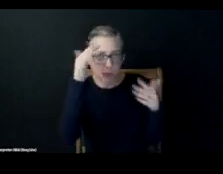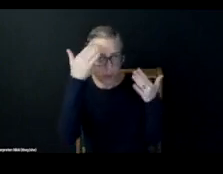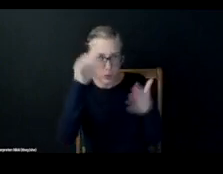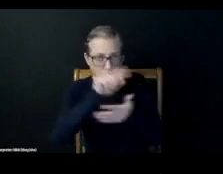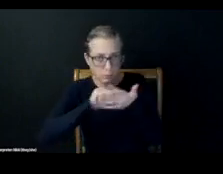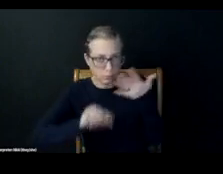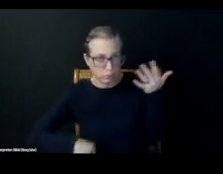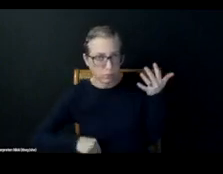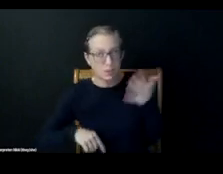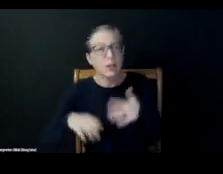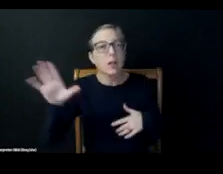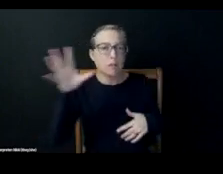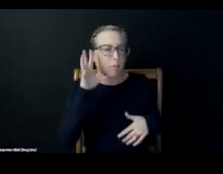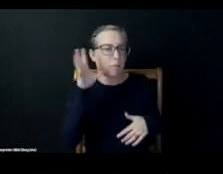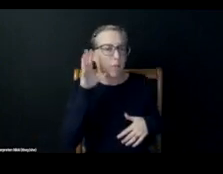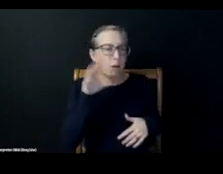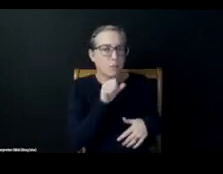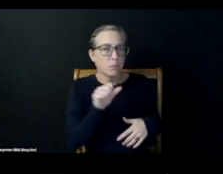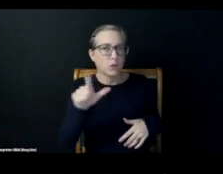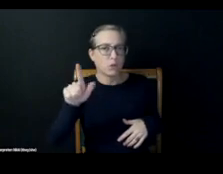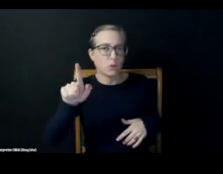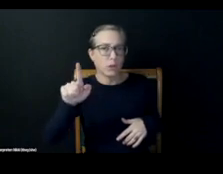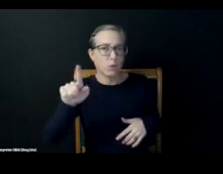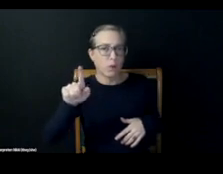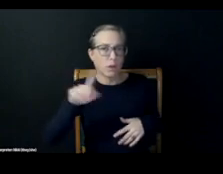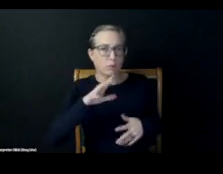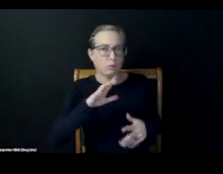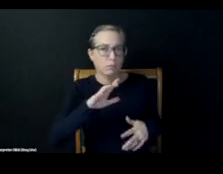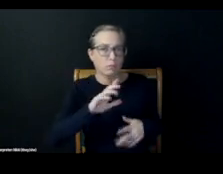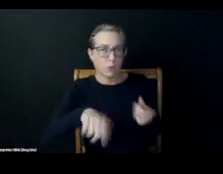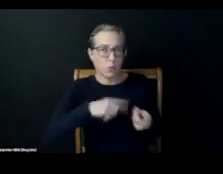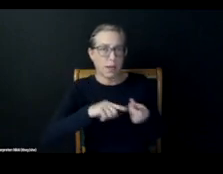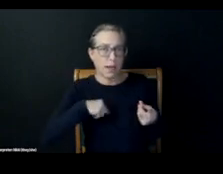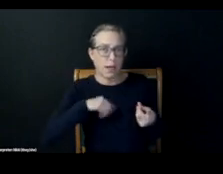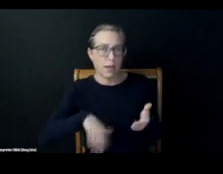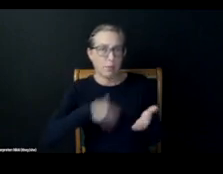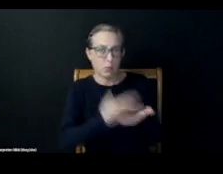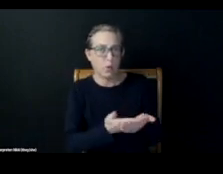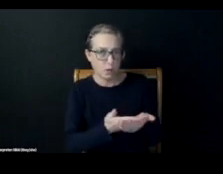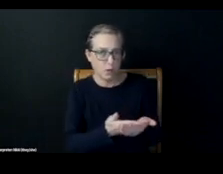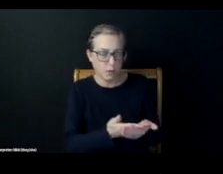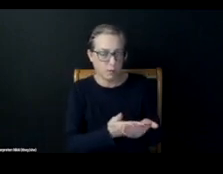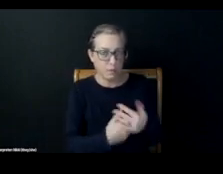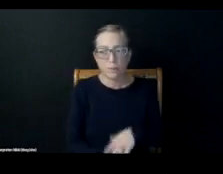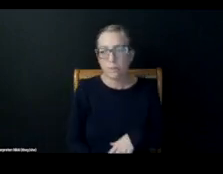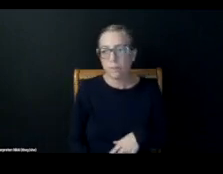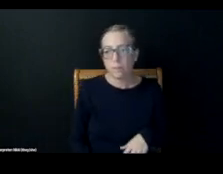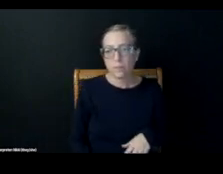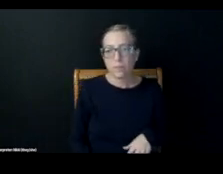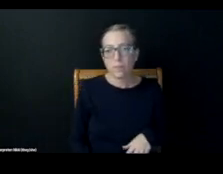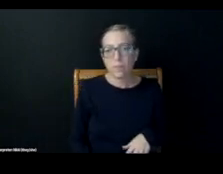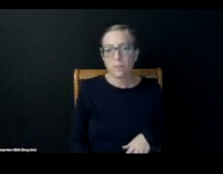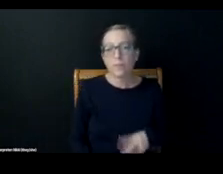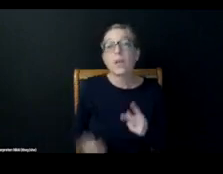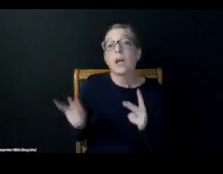So, you know, and they came here, They are citizens now. But they came here undocumented.